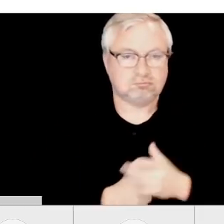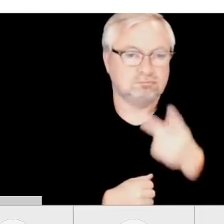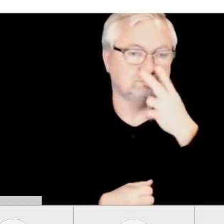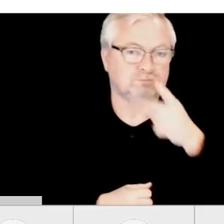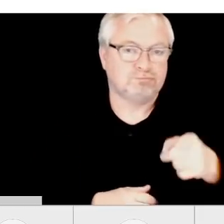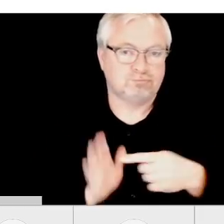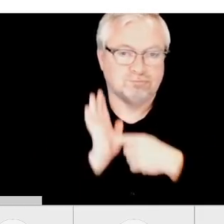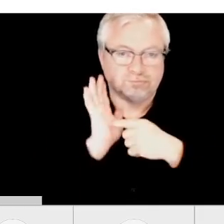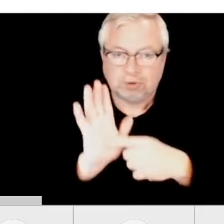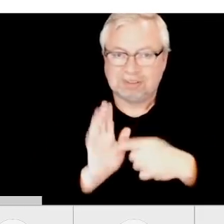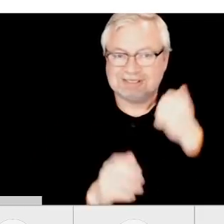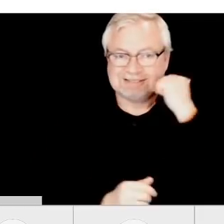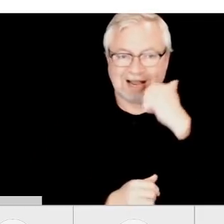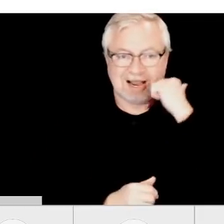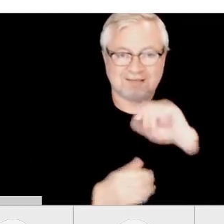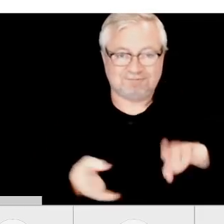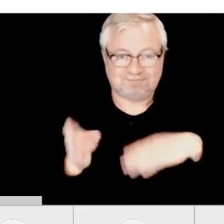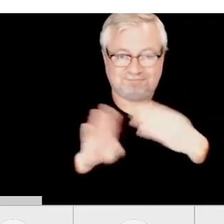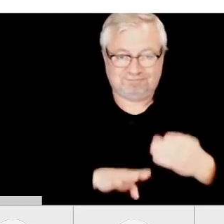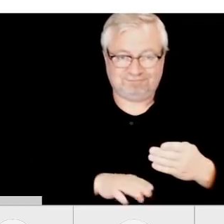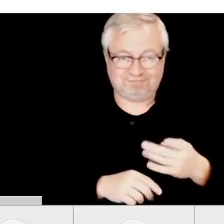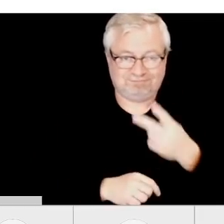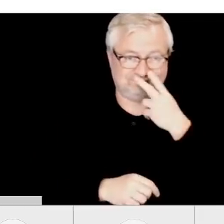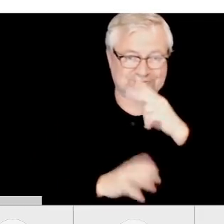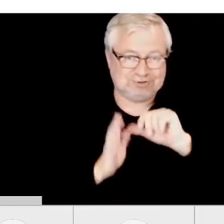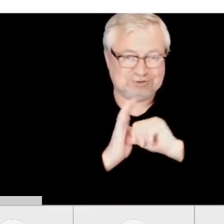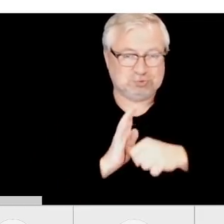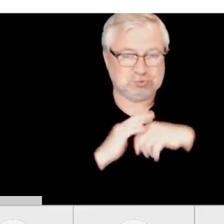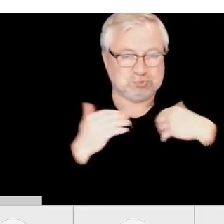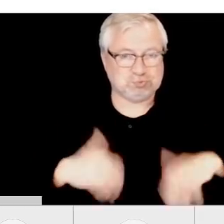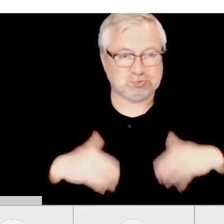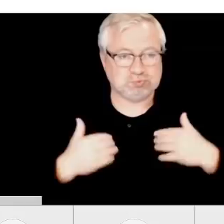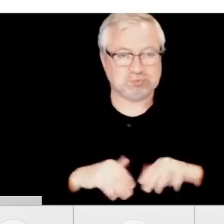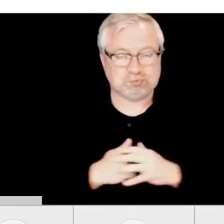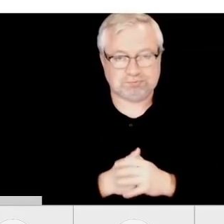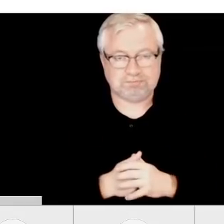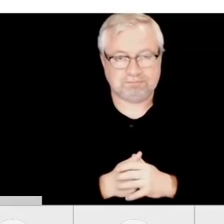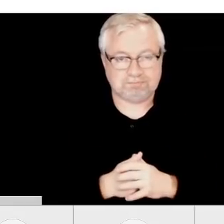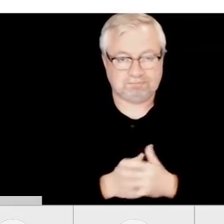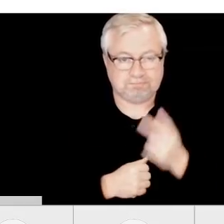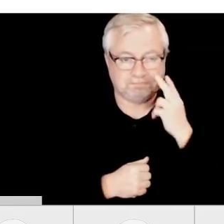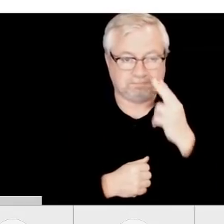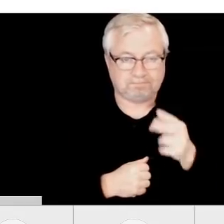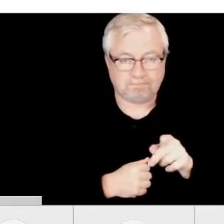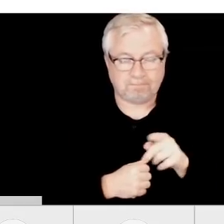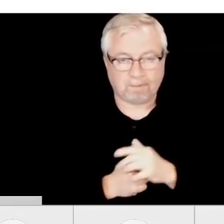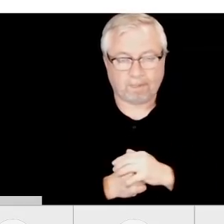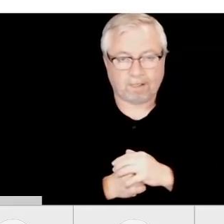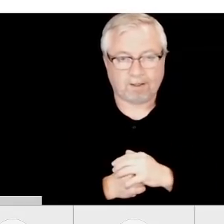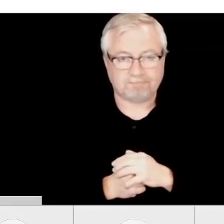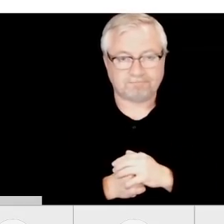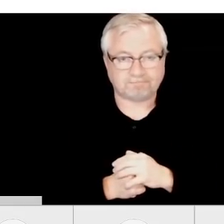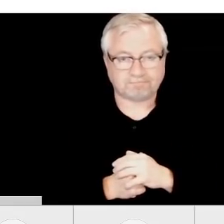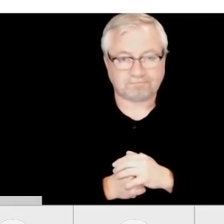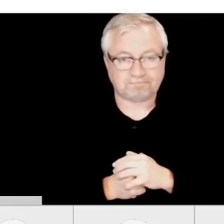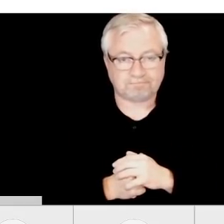And to reiterate the point I made earlier, that the pandemic, the